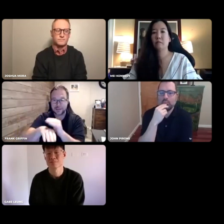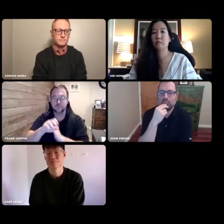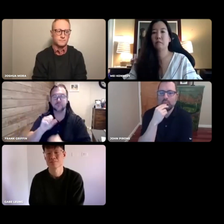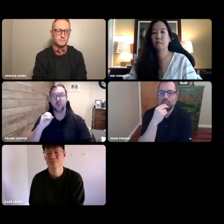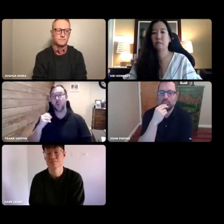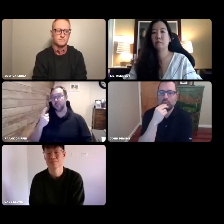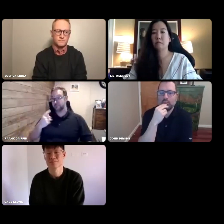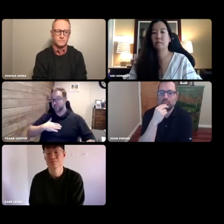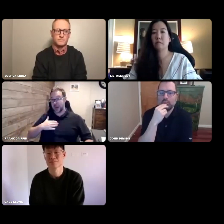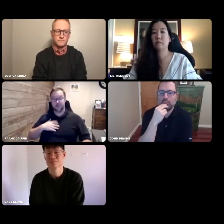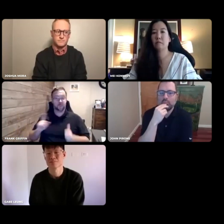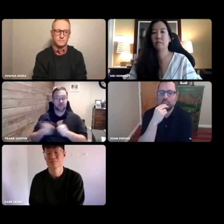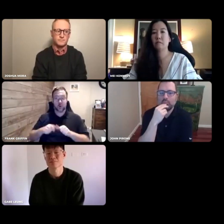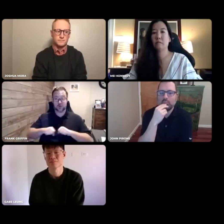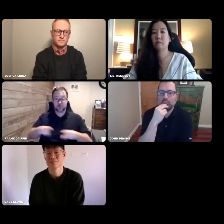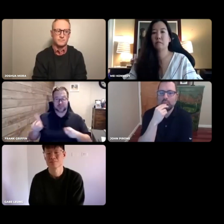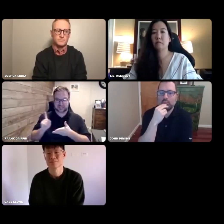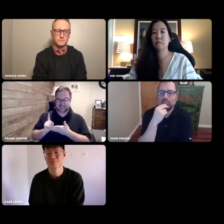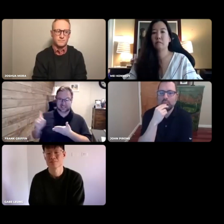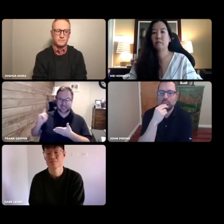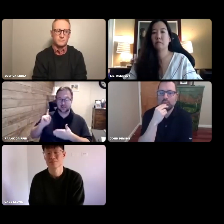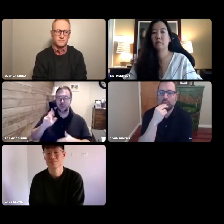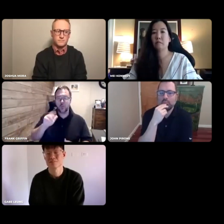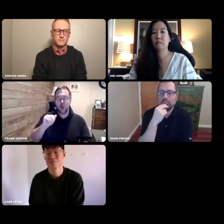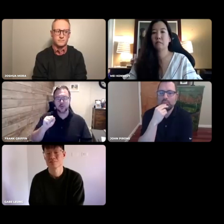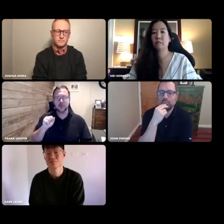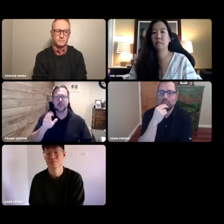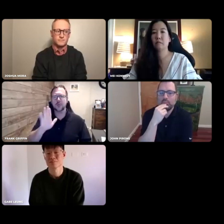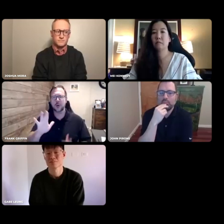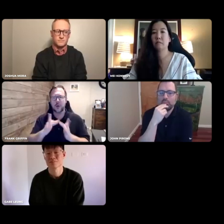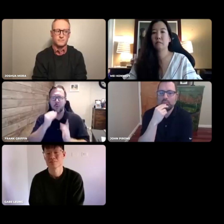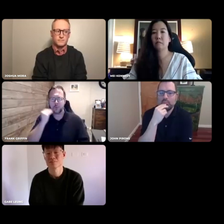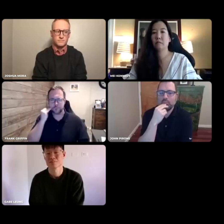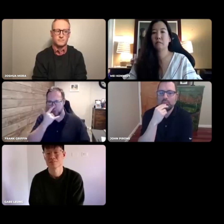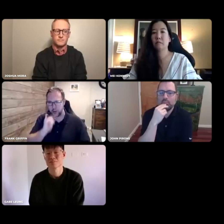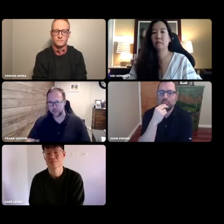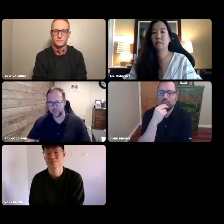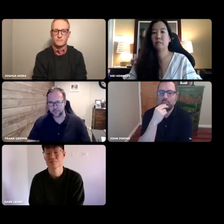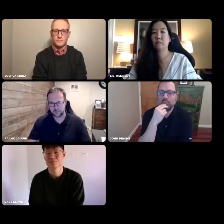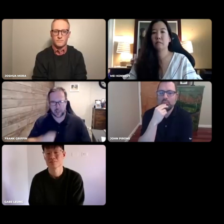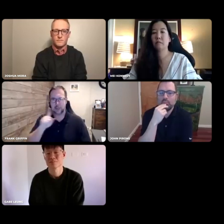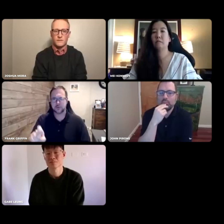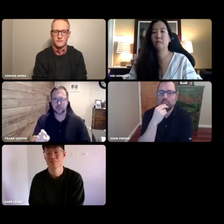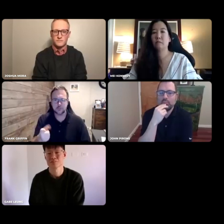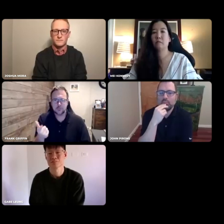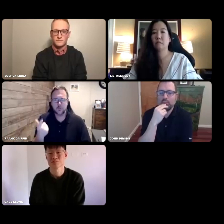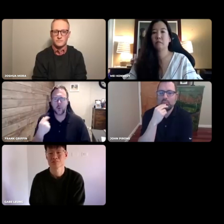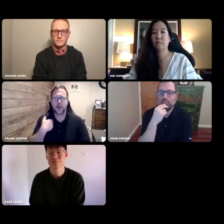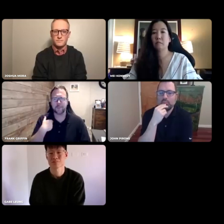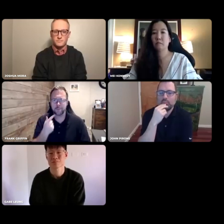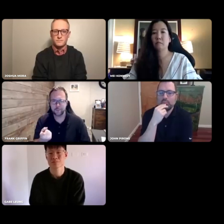With their home environment, and access to learning, my main concern was finding out